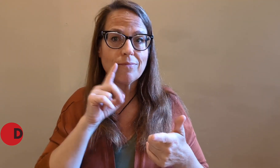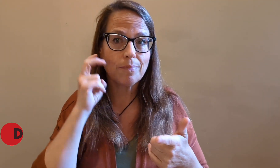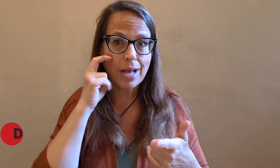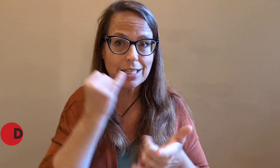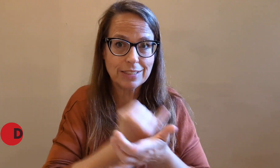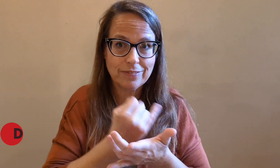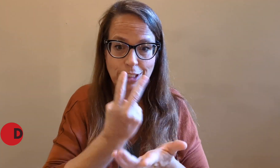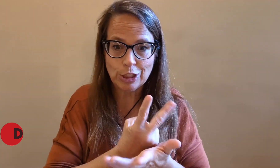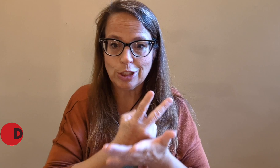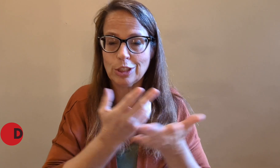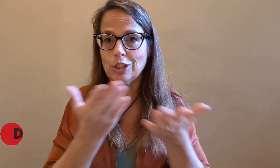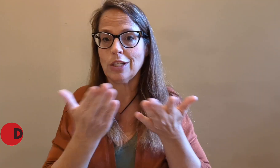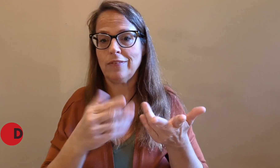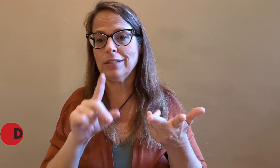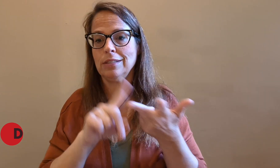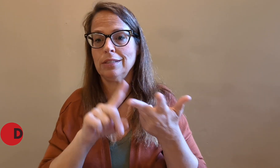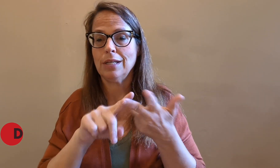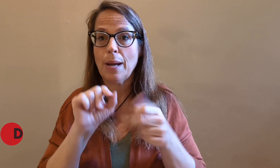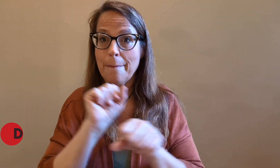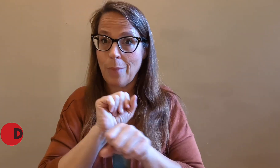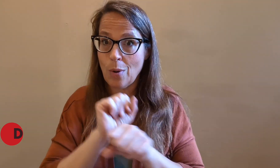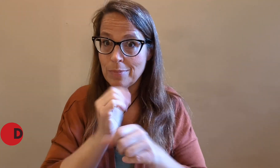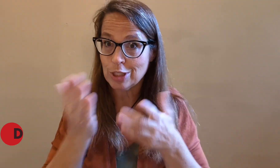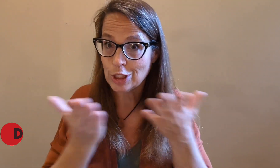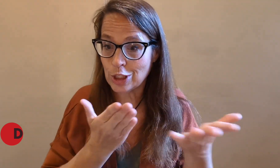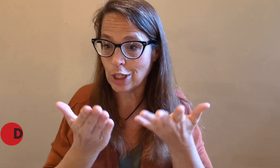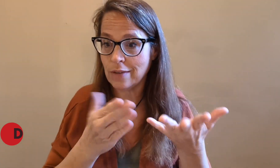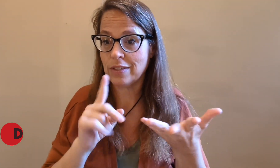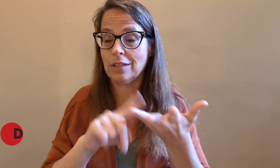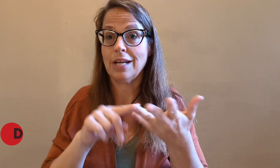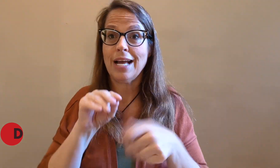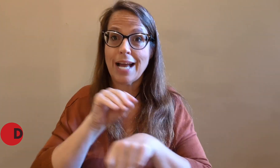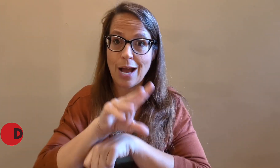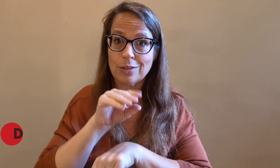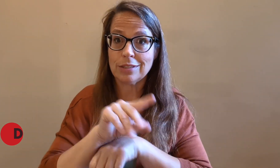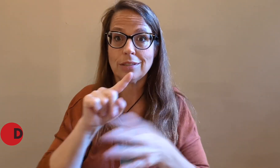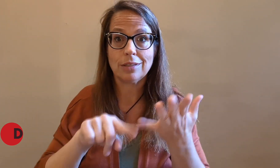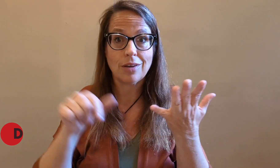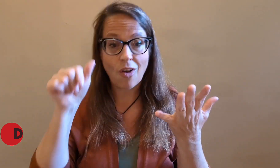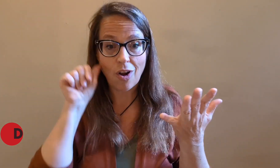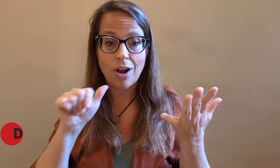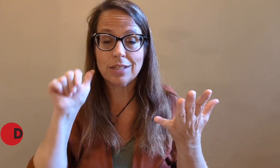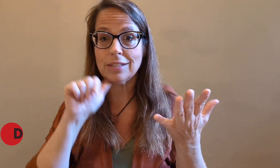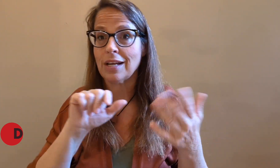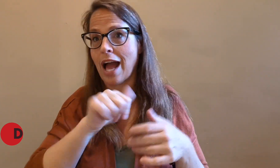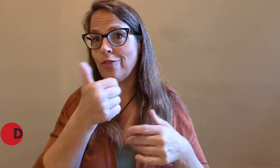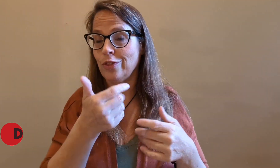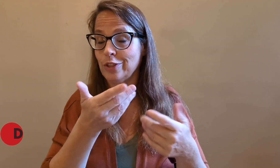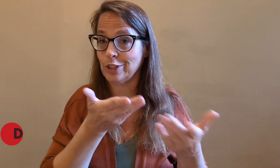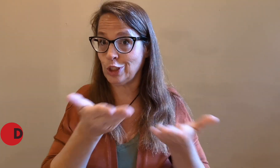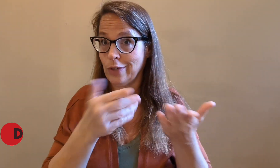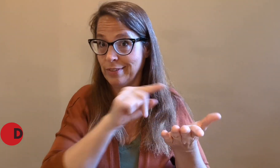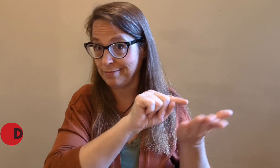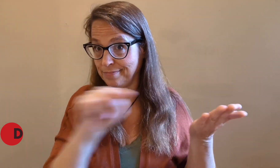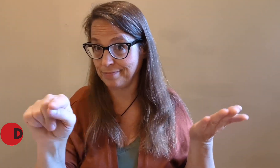services, employment services, counseling, audiology and other services.